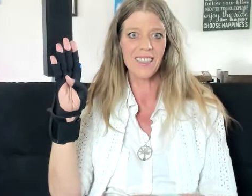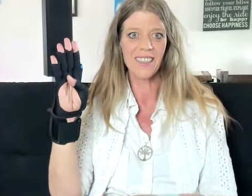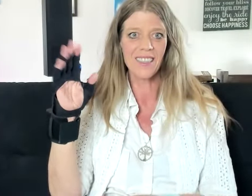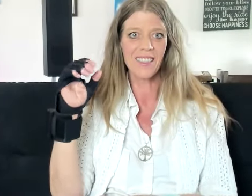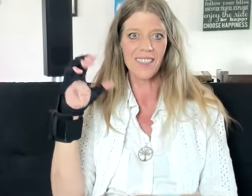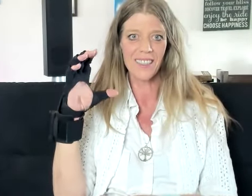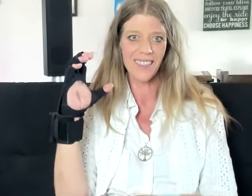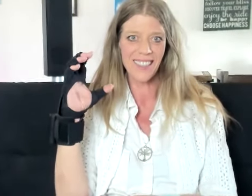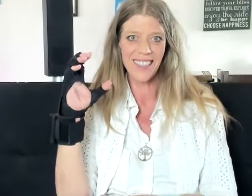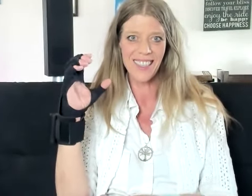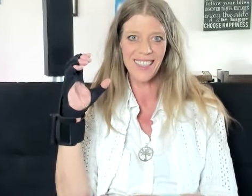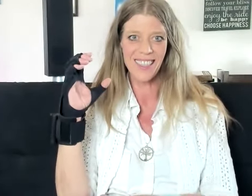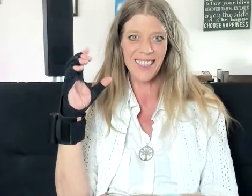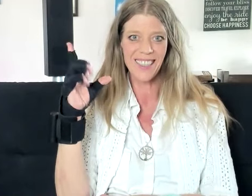B C